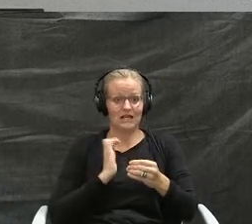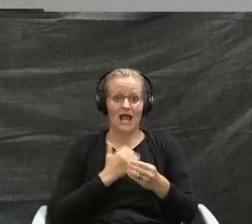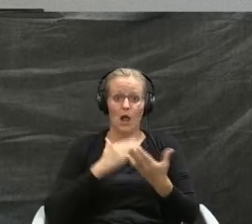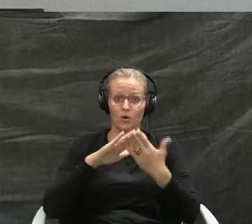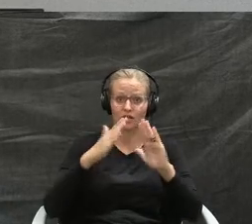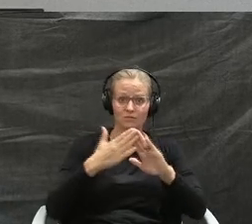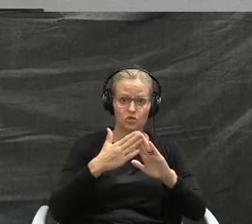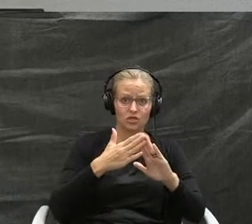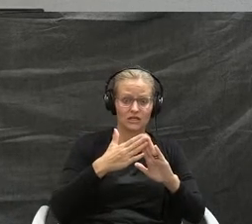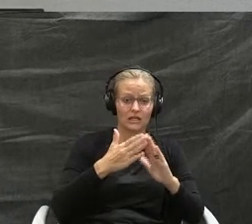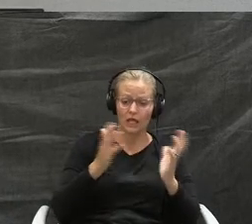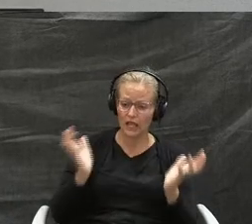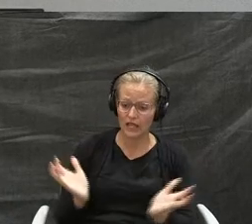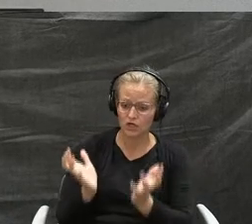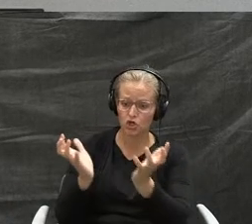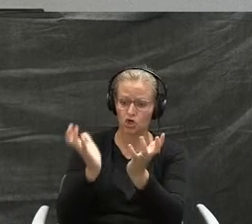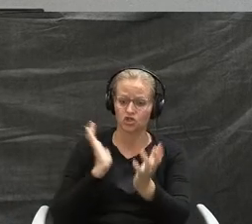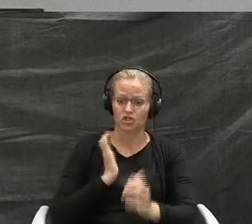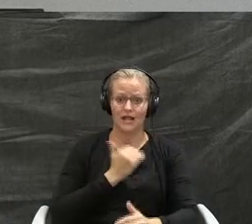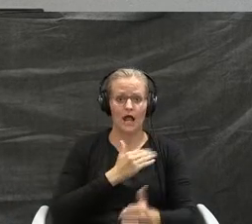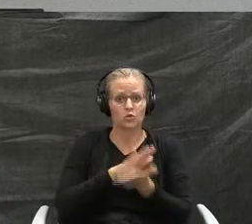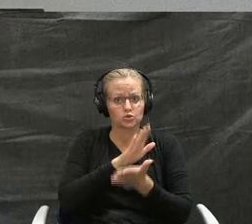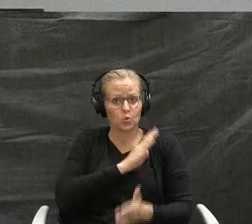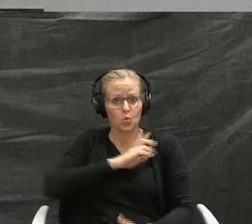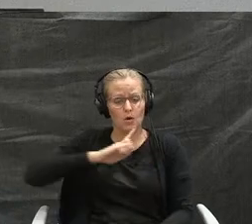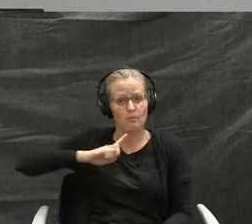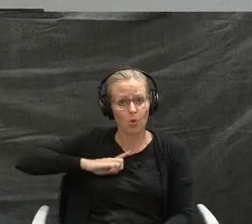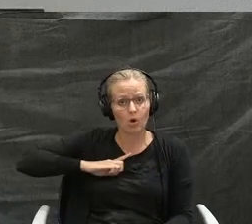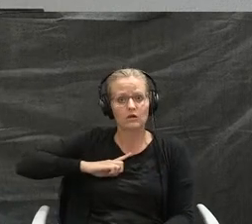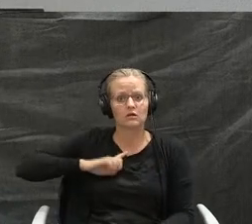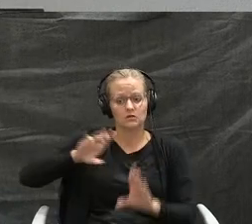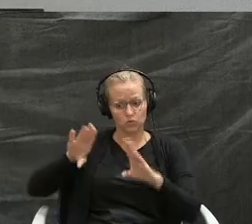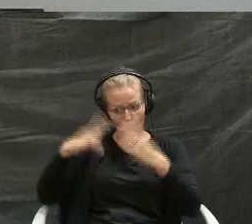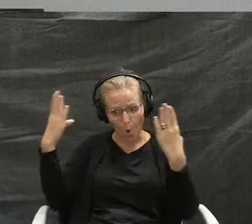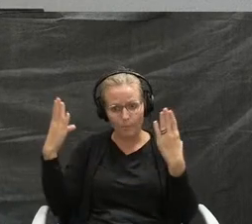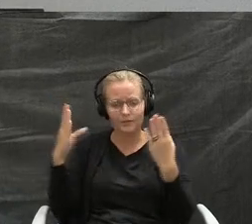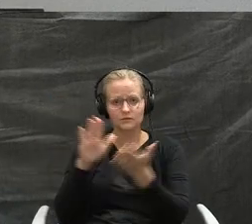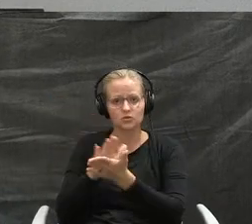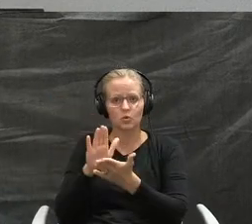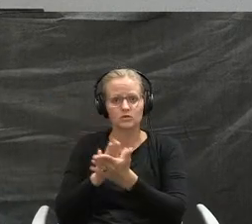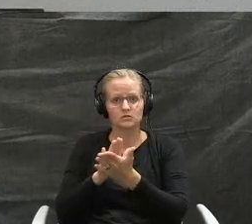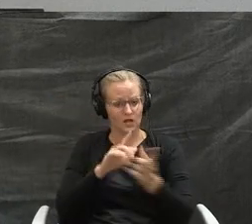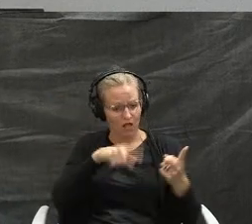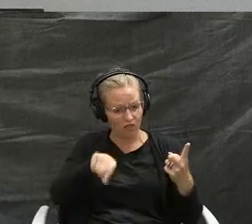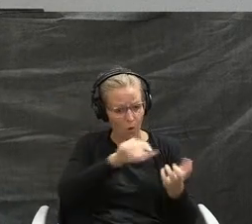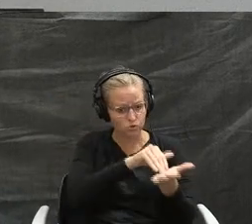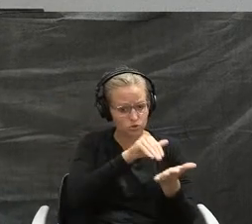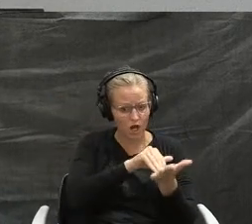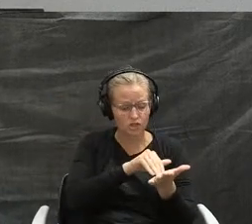and they have committed to send their own children. CDC recommends that we get students